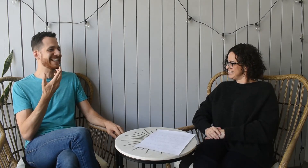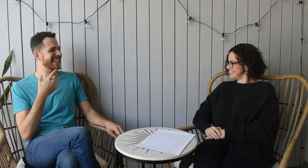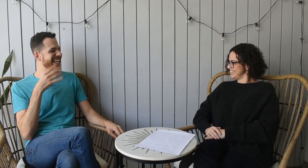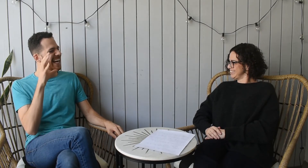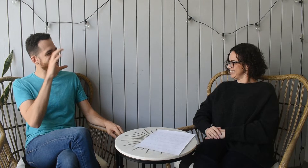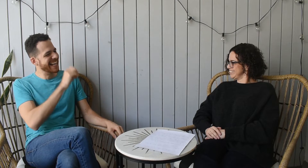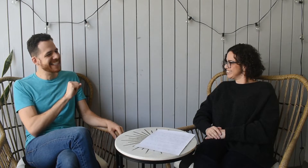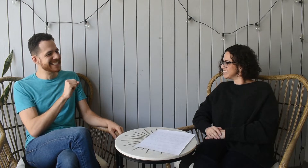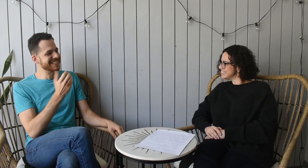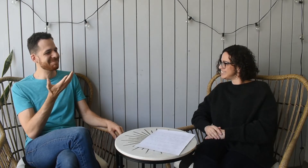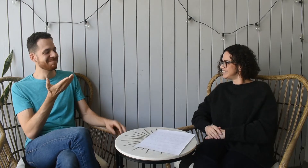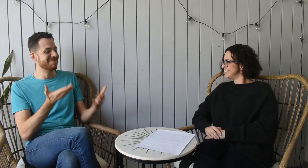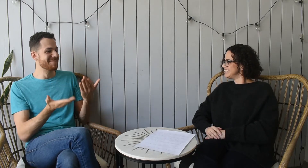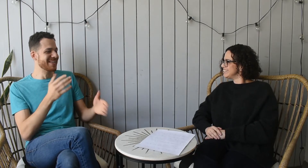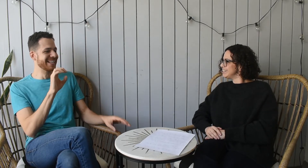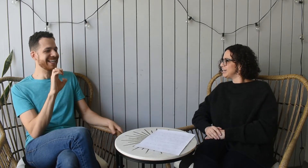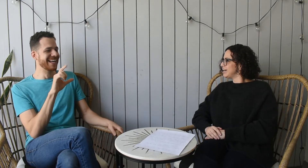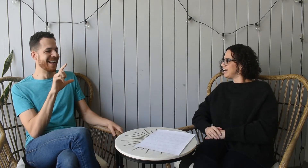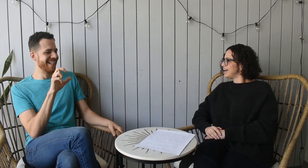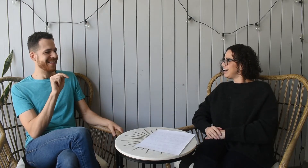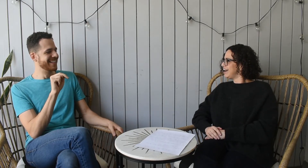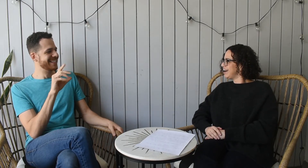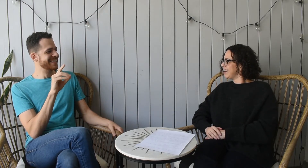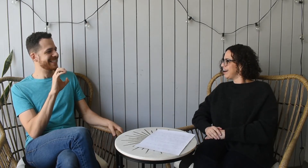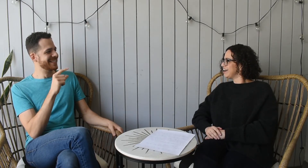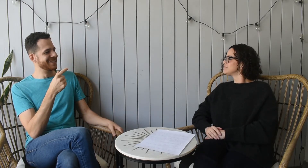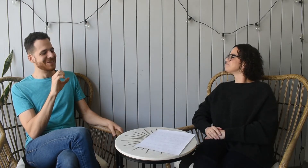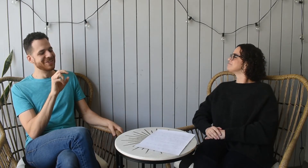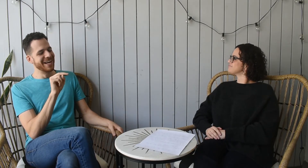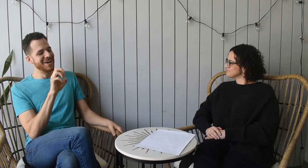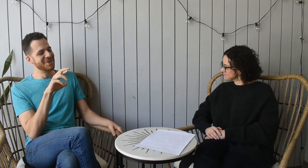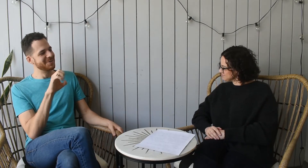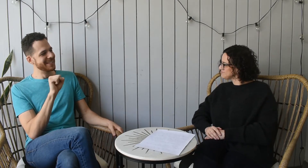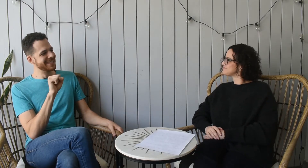I guess Ellen DeGeneres.